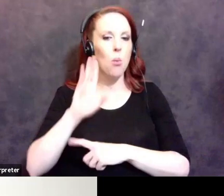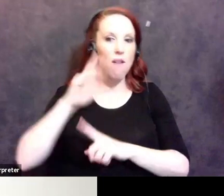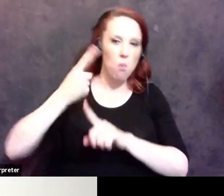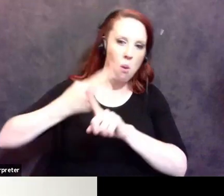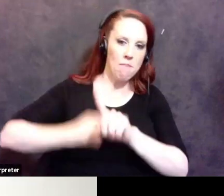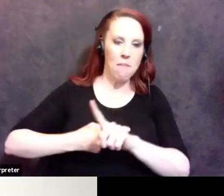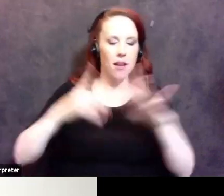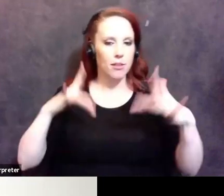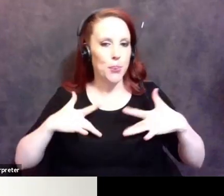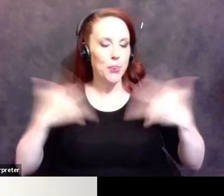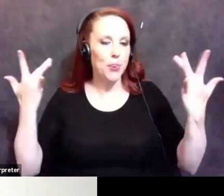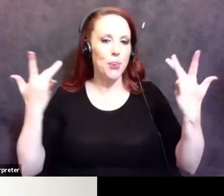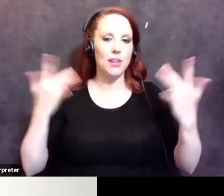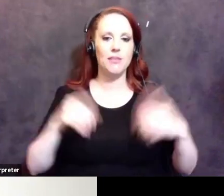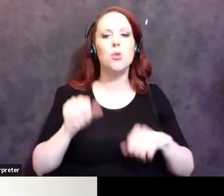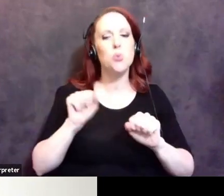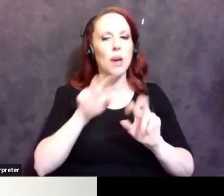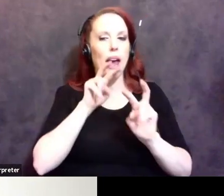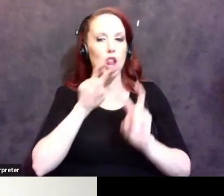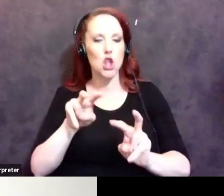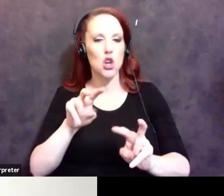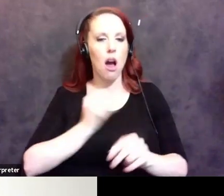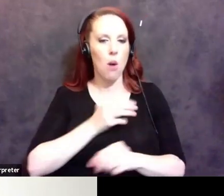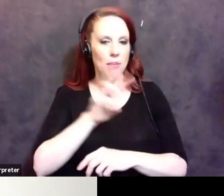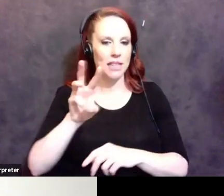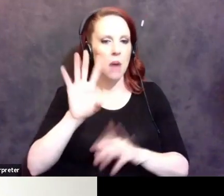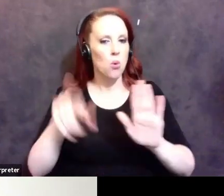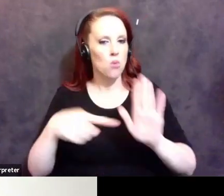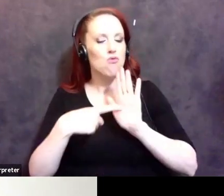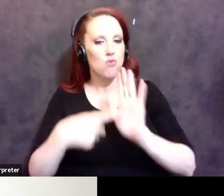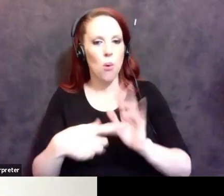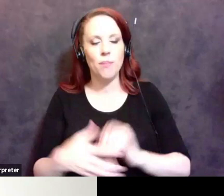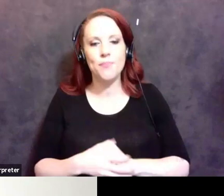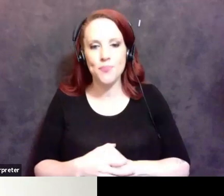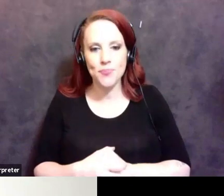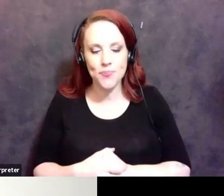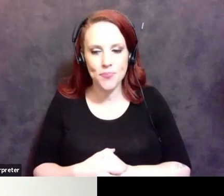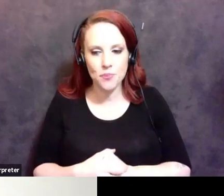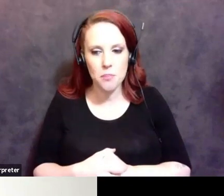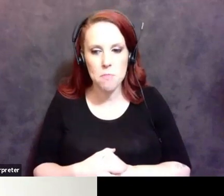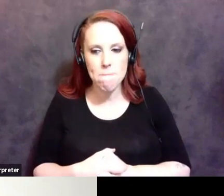and Diverseability will carry some on their community calendar. For those who haven't